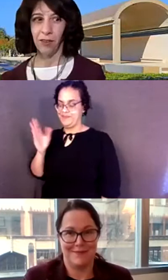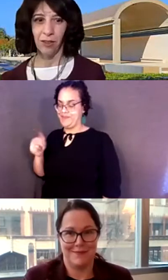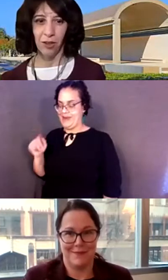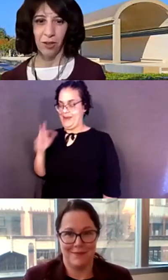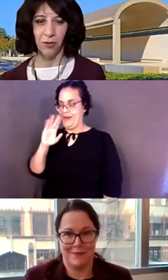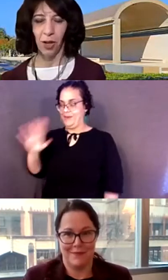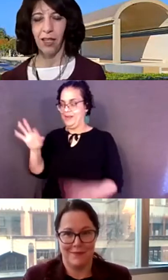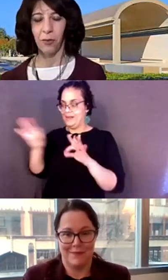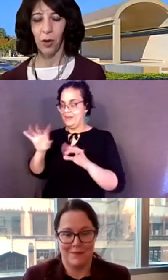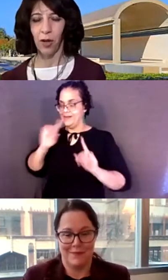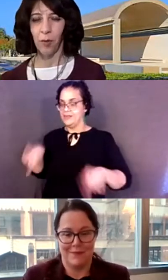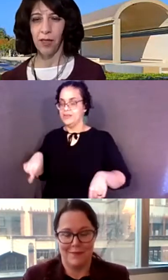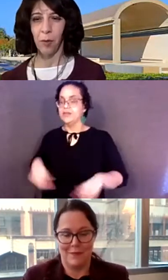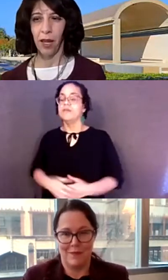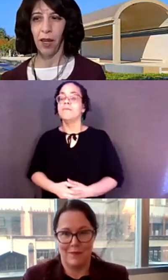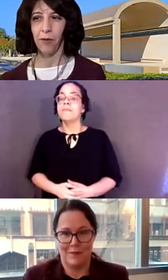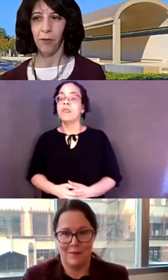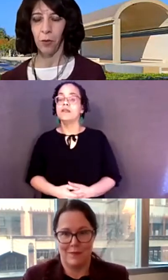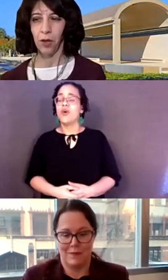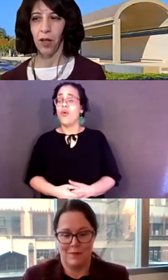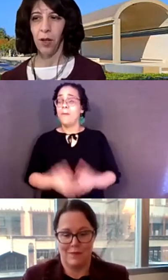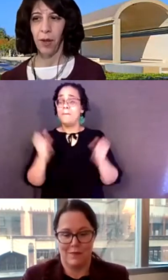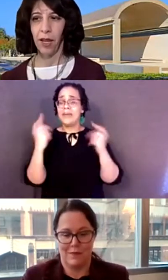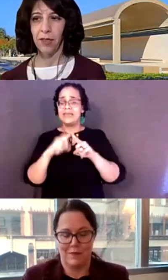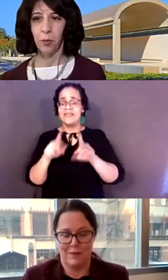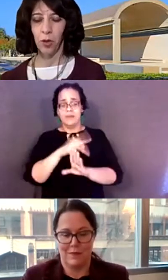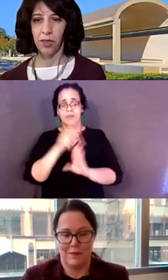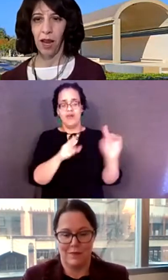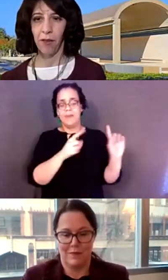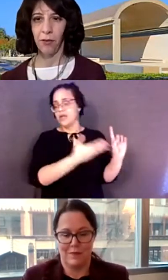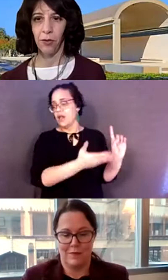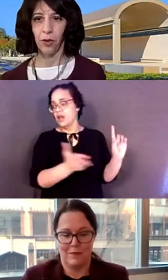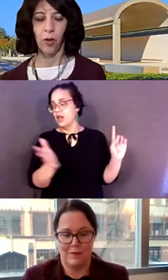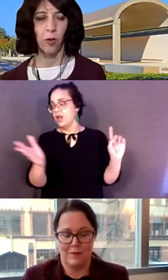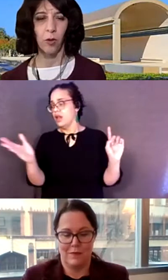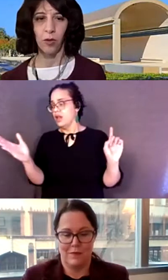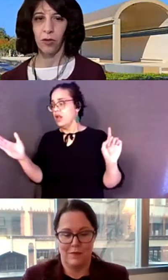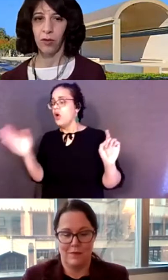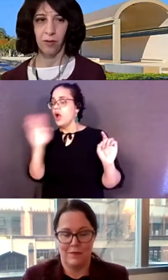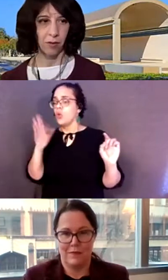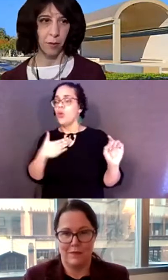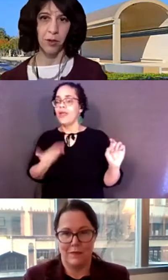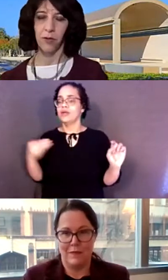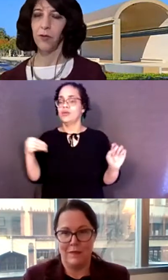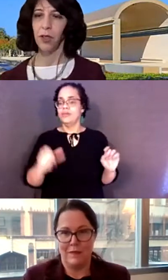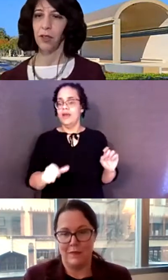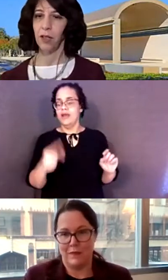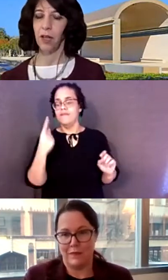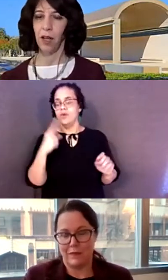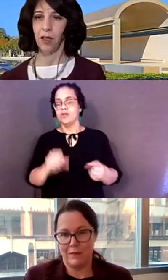large variety of programs that pay for paid support staff for a whole